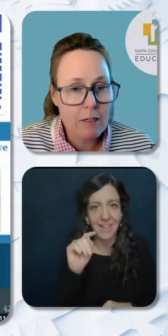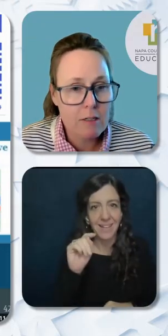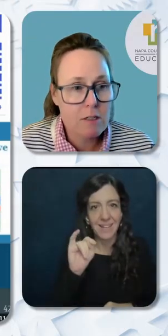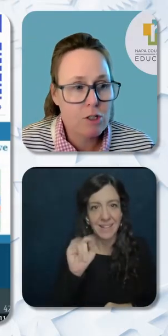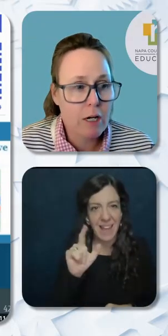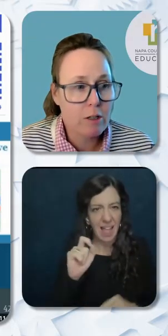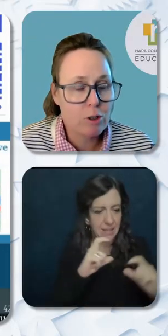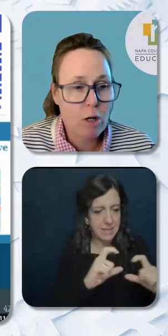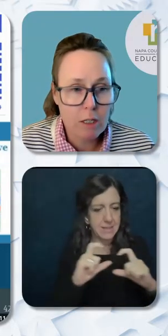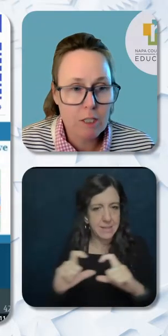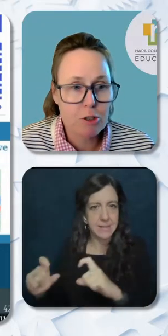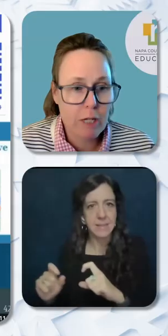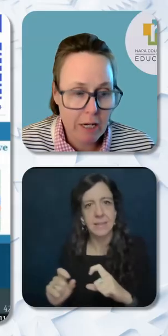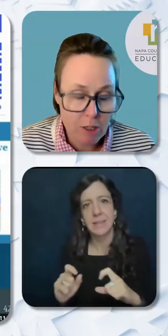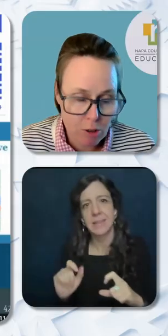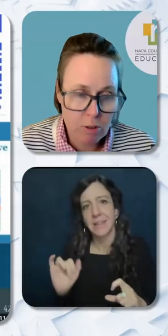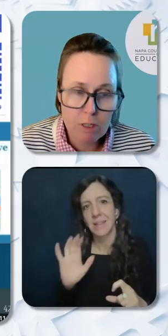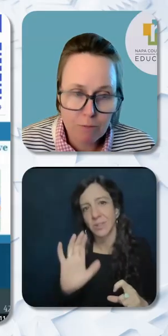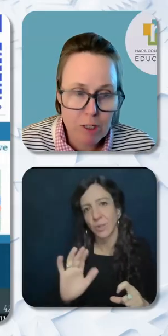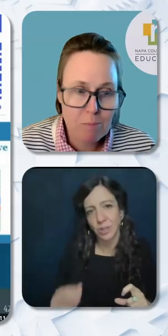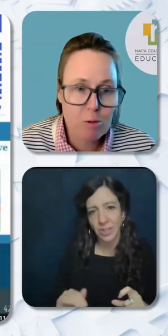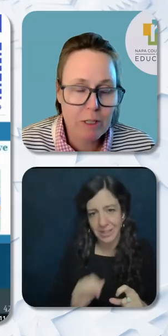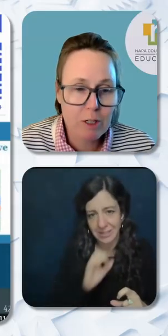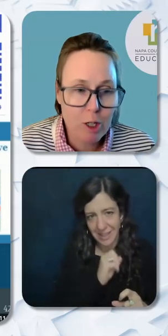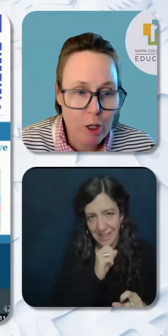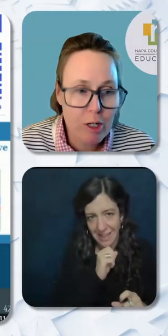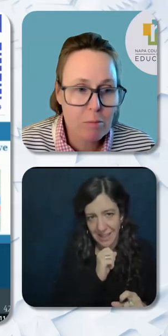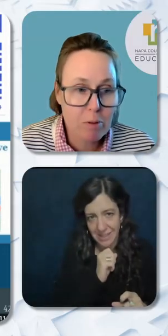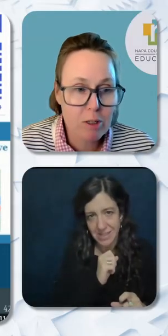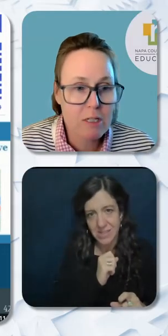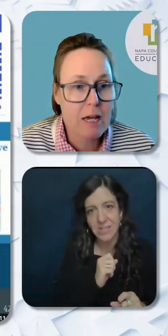That is the child's chronological age, so the difference between their current